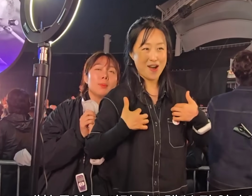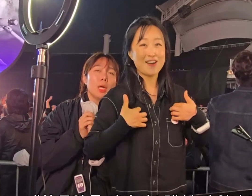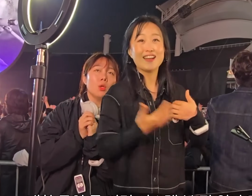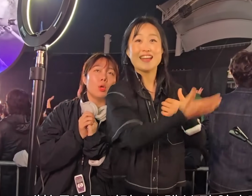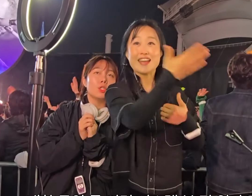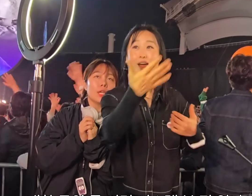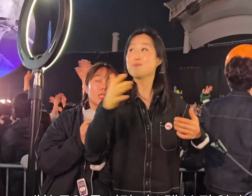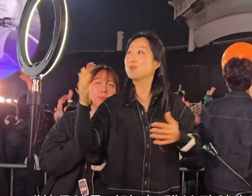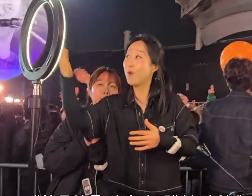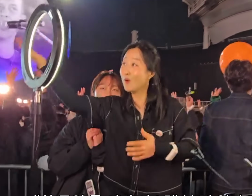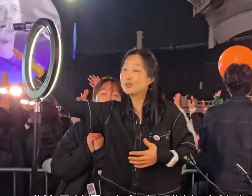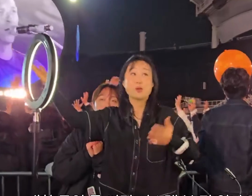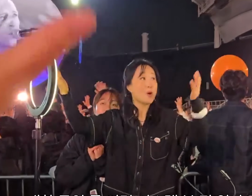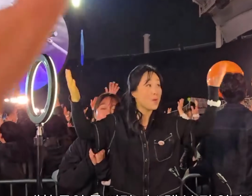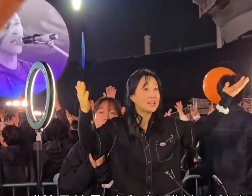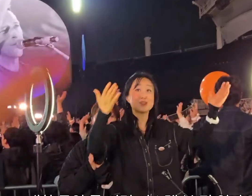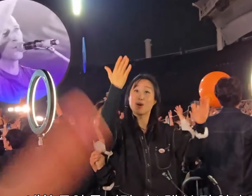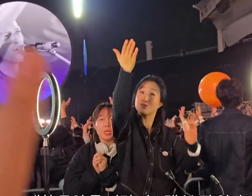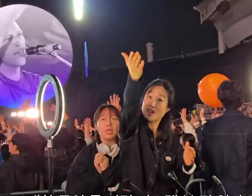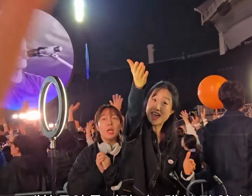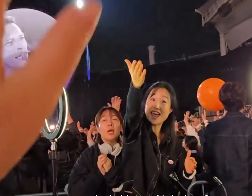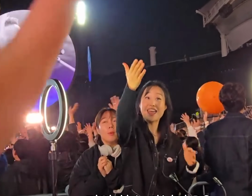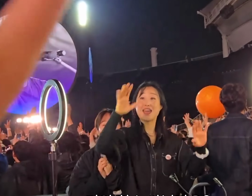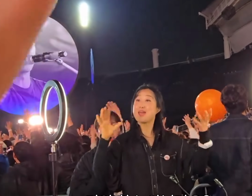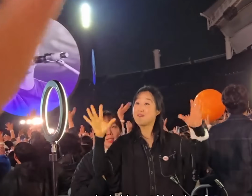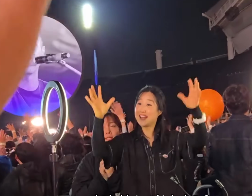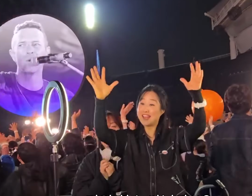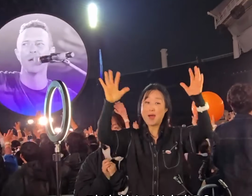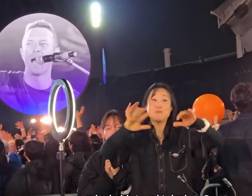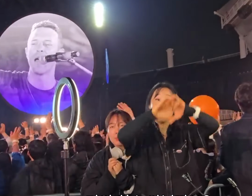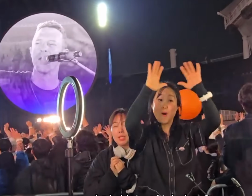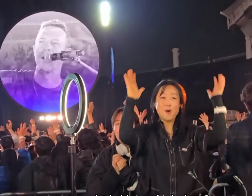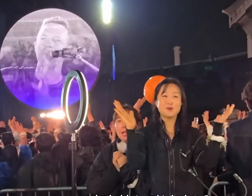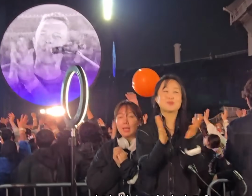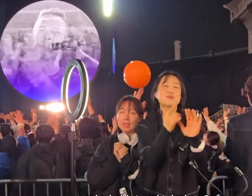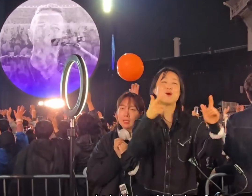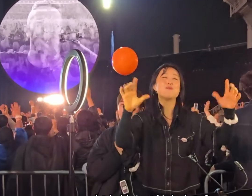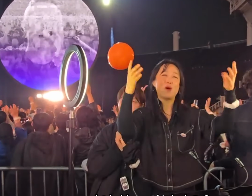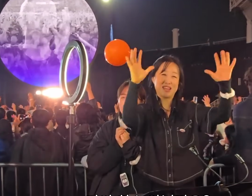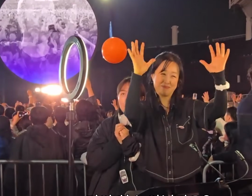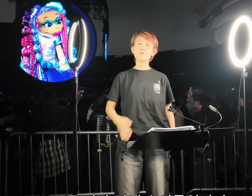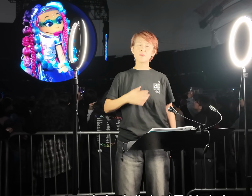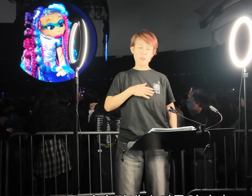Have you ever seen this at a Korean concert before? Probably the first of its kind!